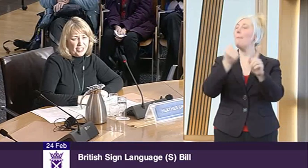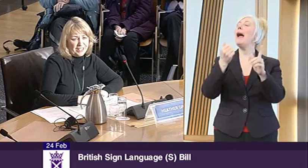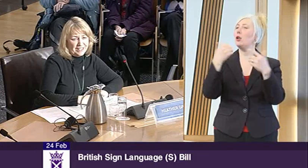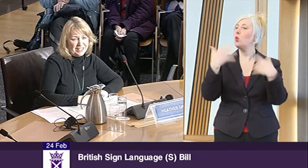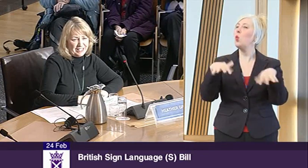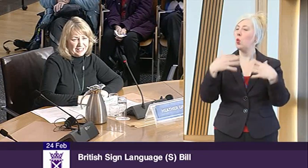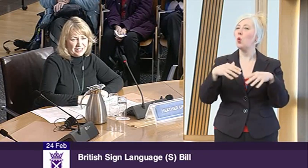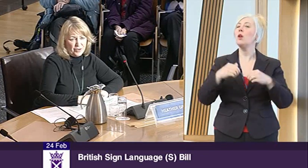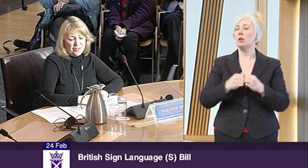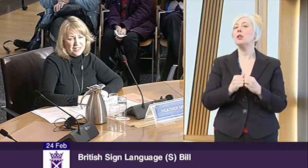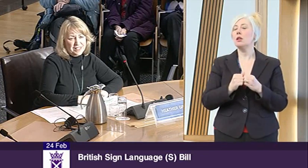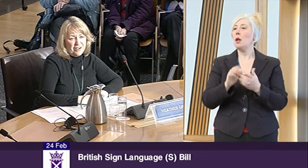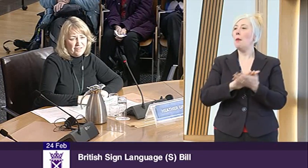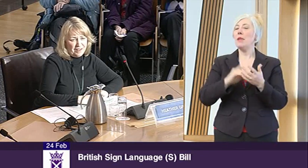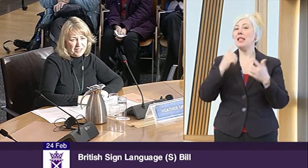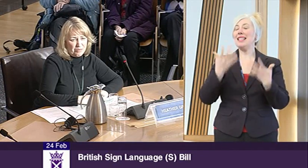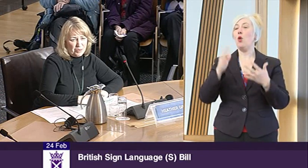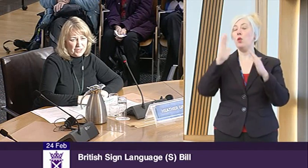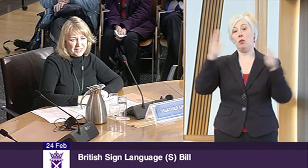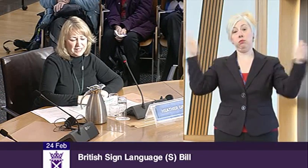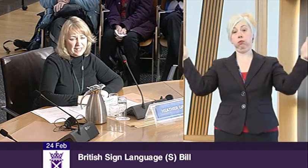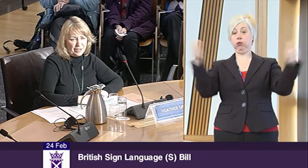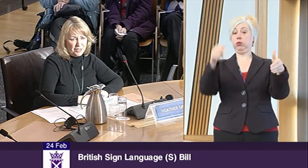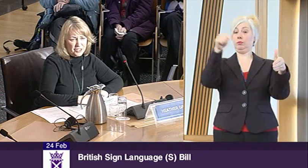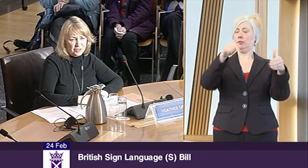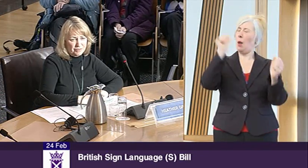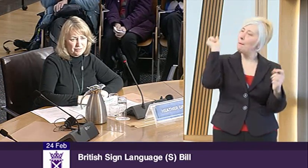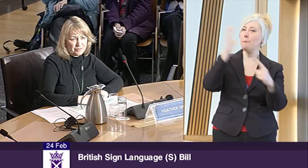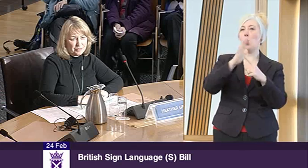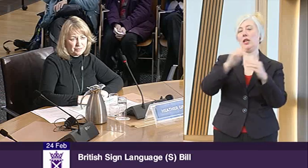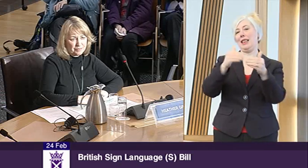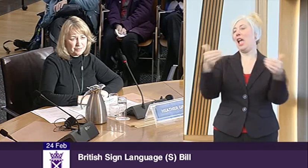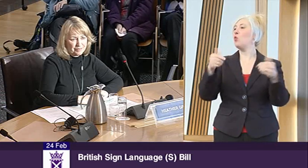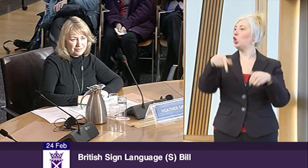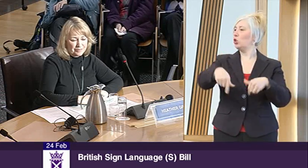impact by shining a light on this very important language.